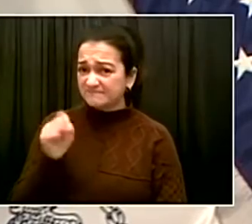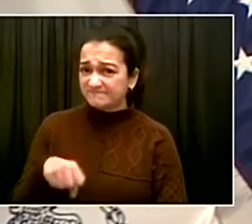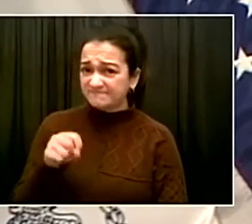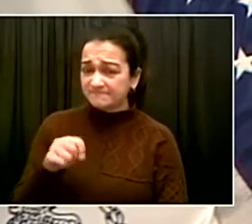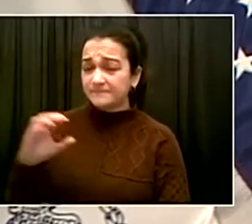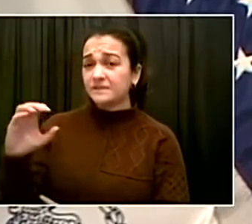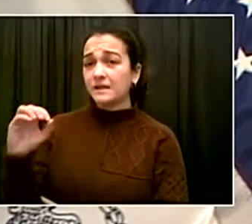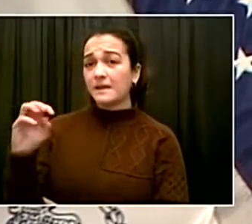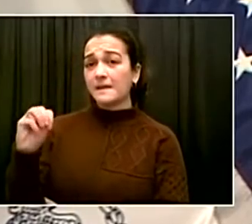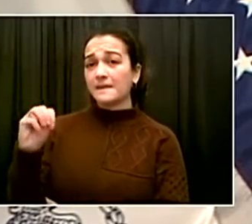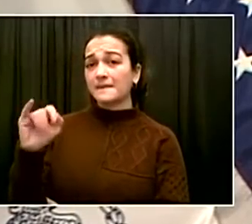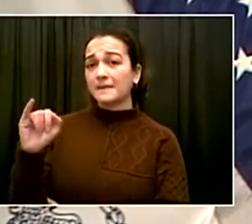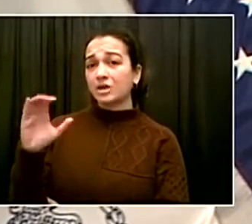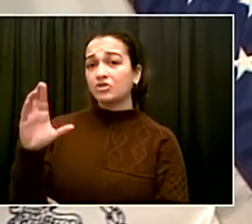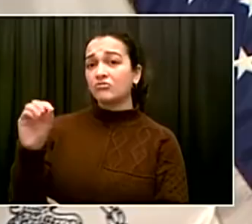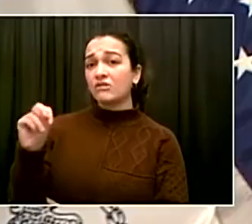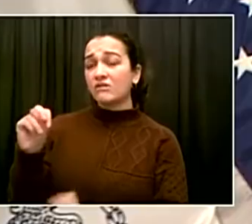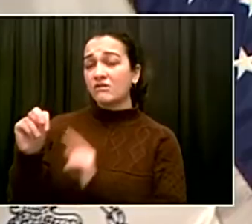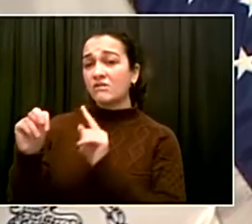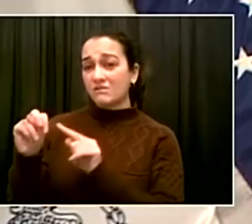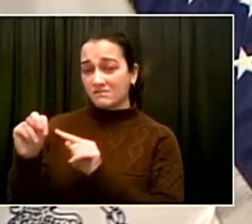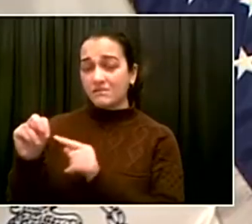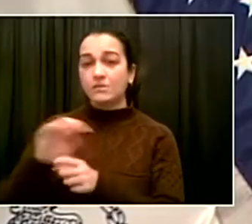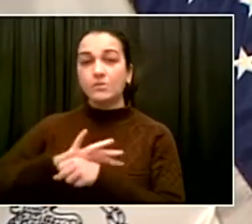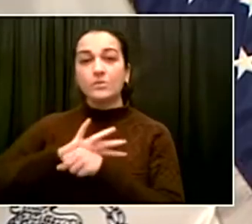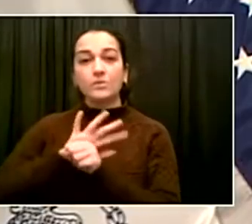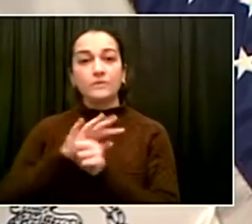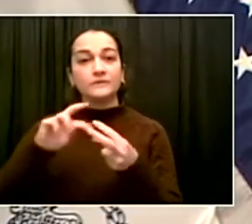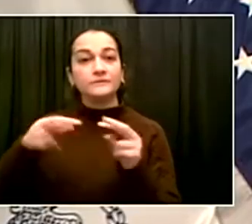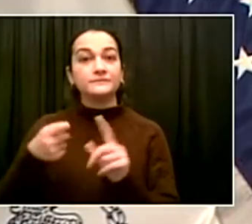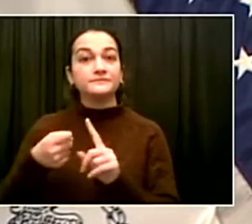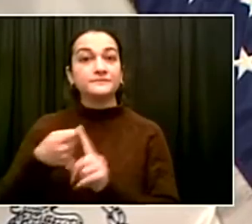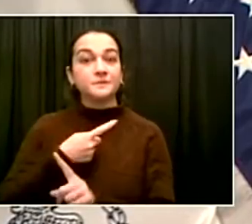THE CASES. TO ALL NEW YORKERS, WE ARE FACING A MAJOR CHALLENGE WITH THE OMICRON VARIANT.